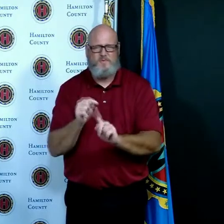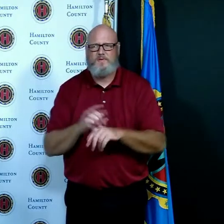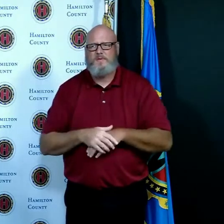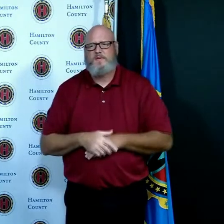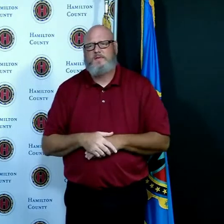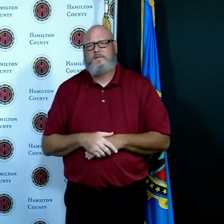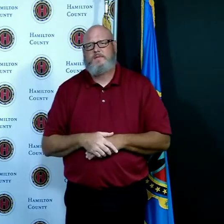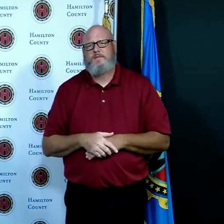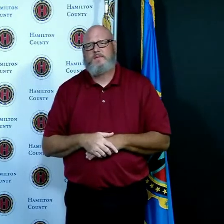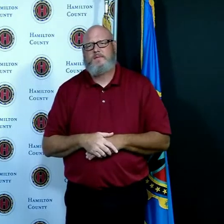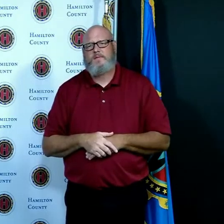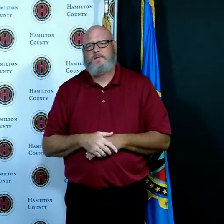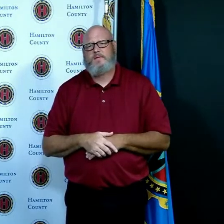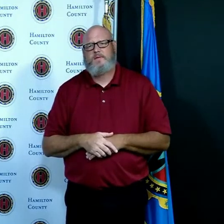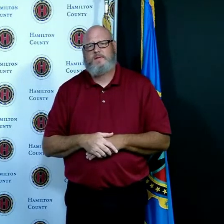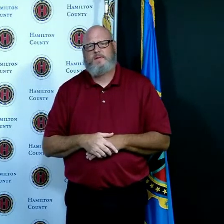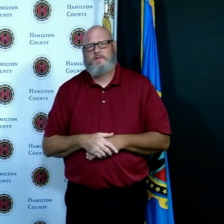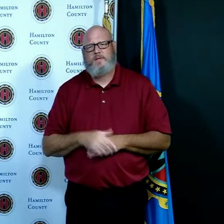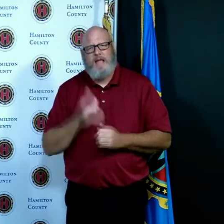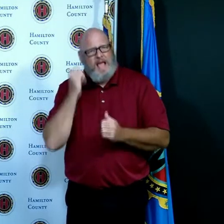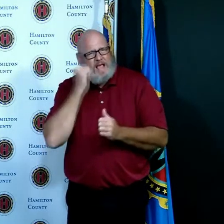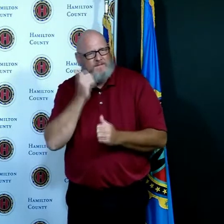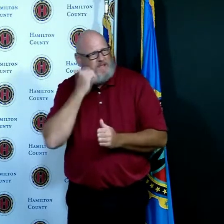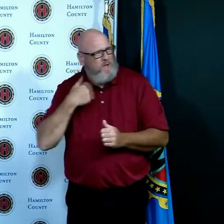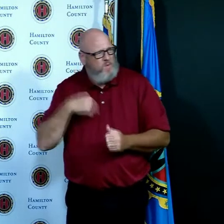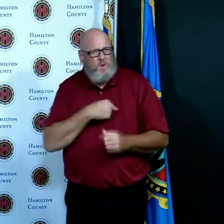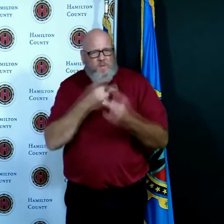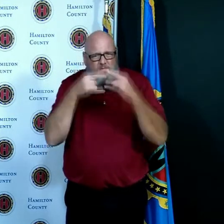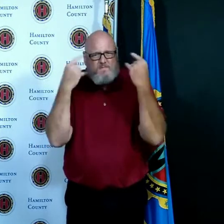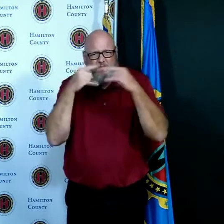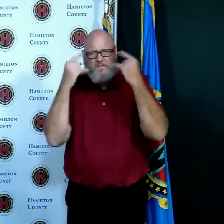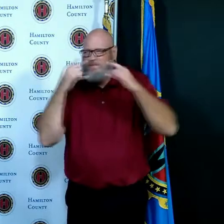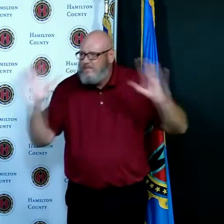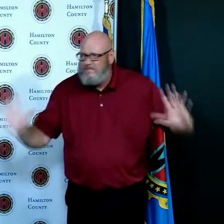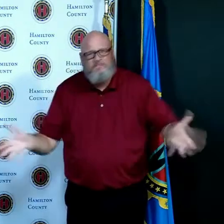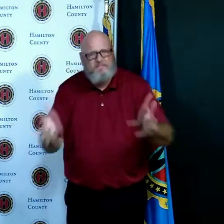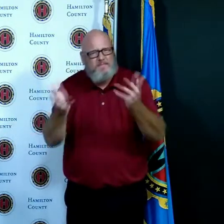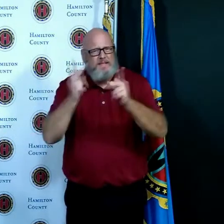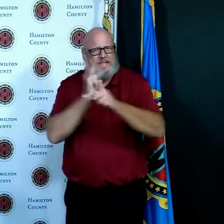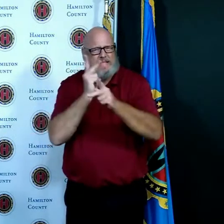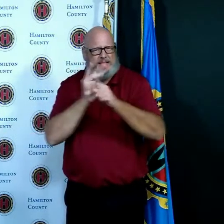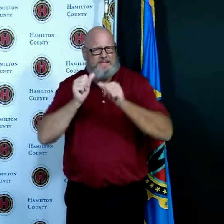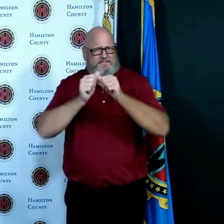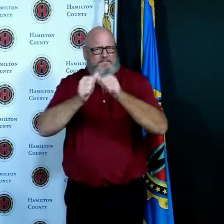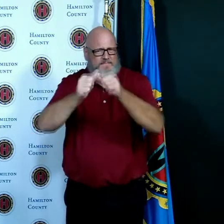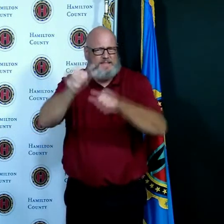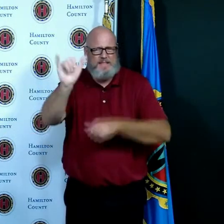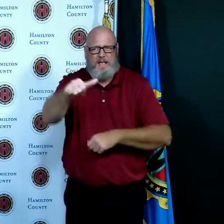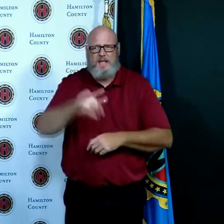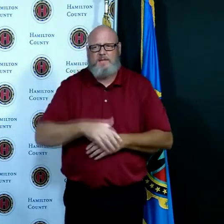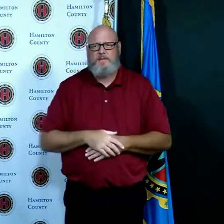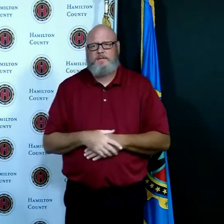I'm encouraging everyone to work together we all want things to get back to normal whether it be Halloween or continuing to see more sporting events